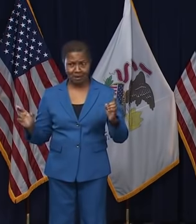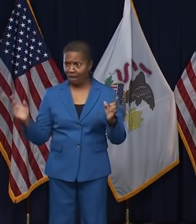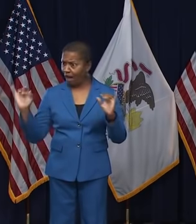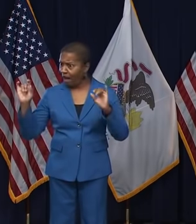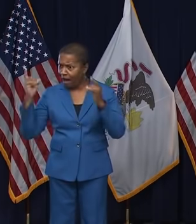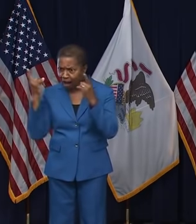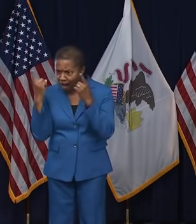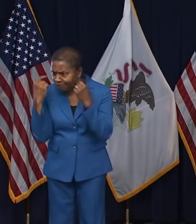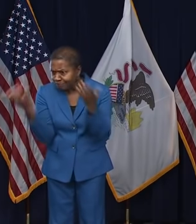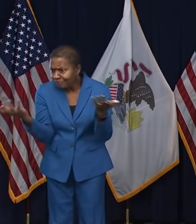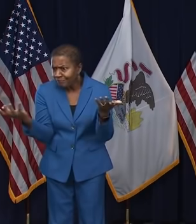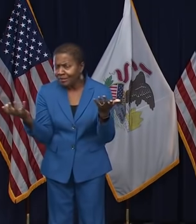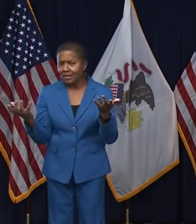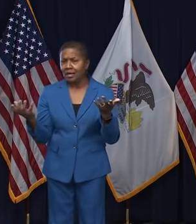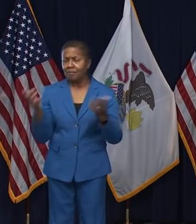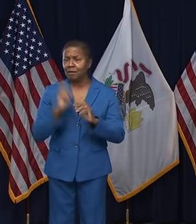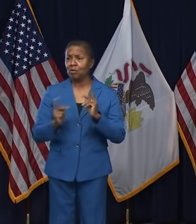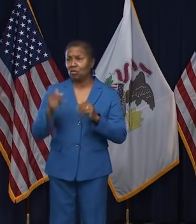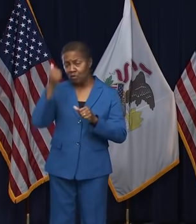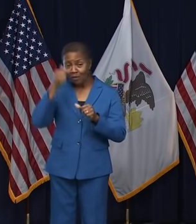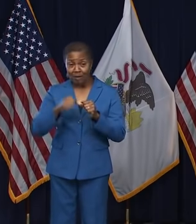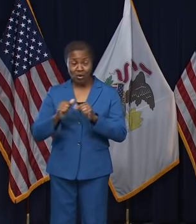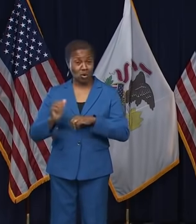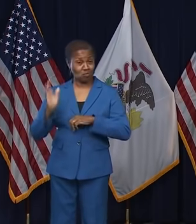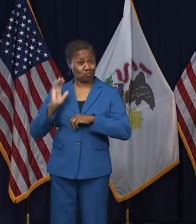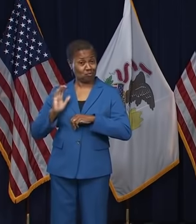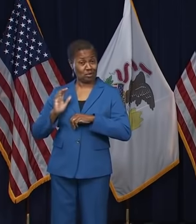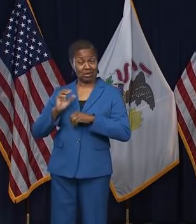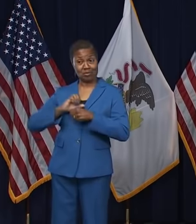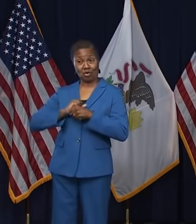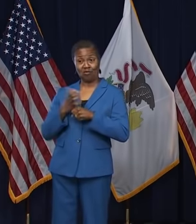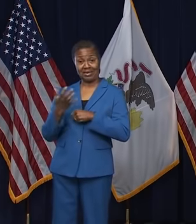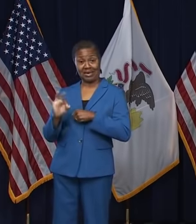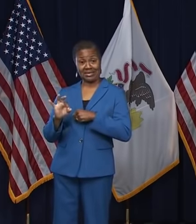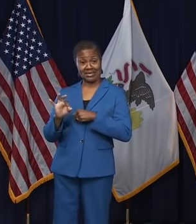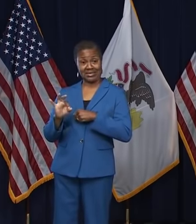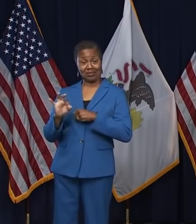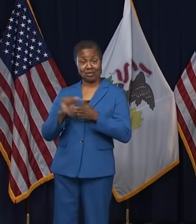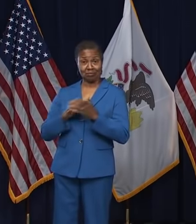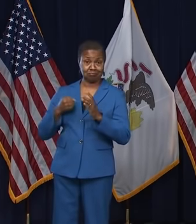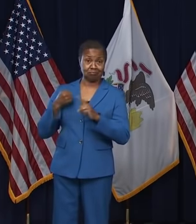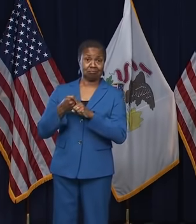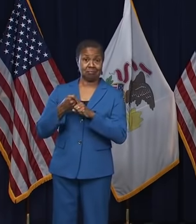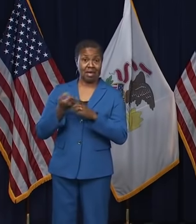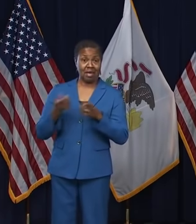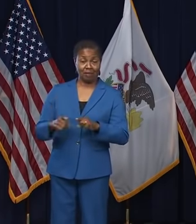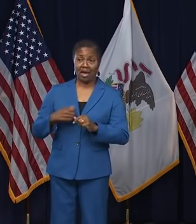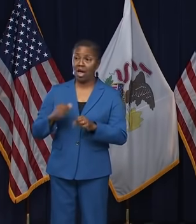ideas from both sides of the